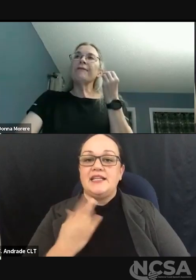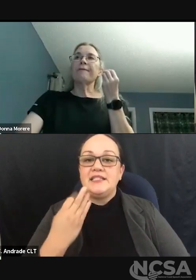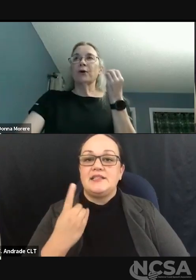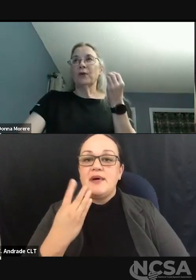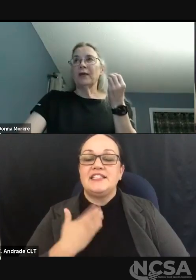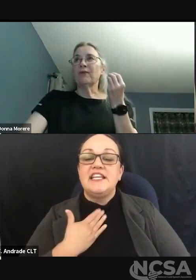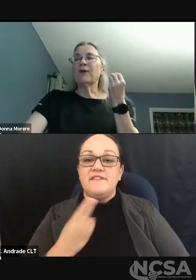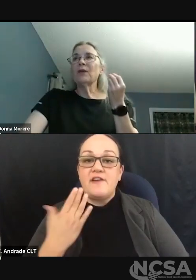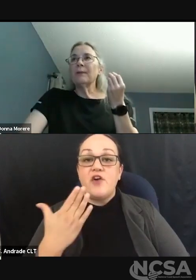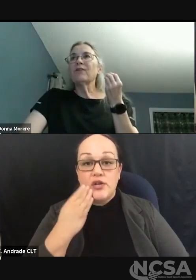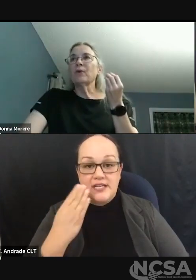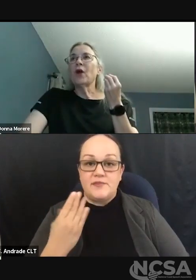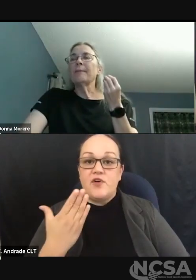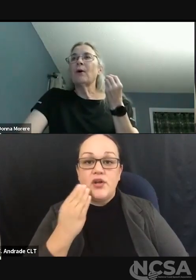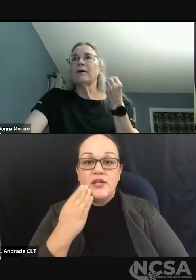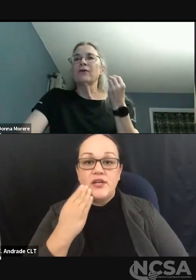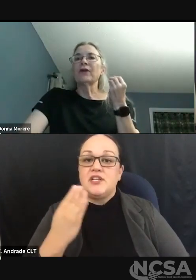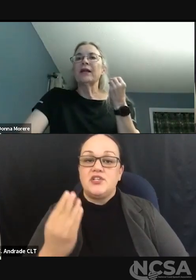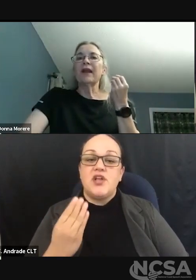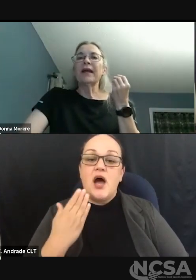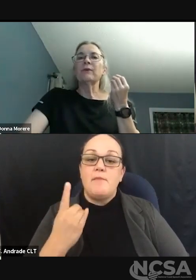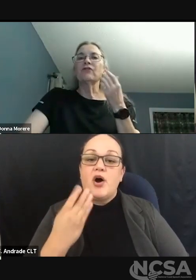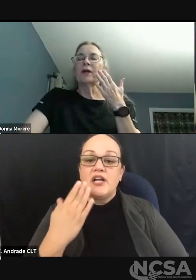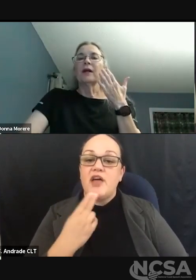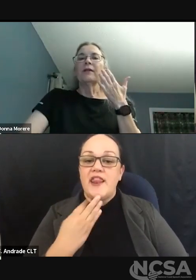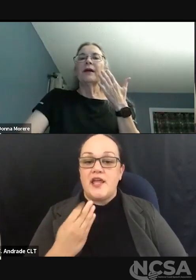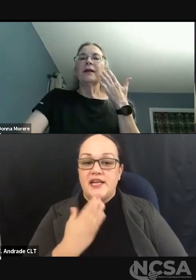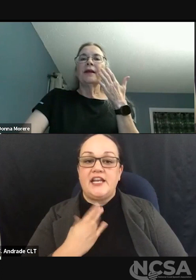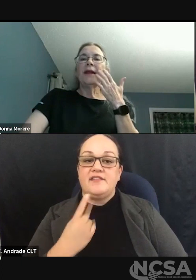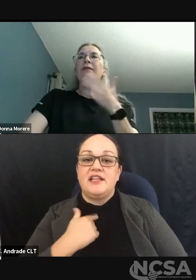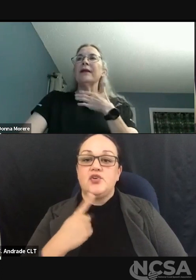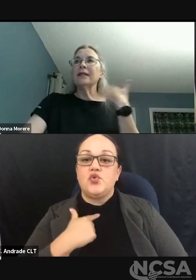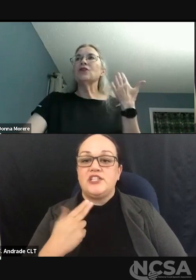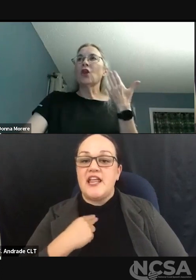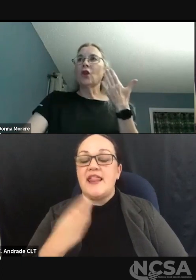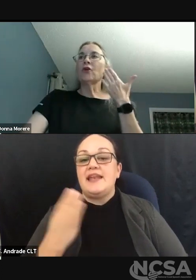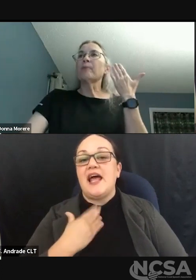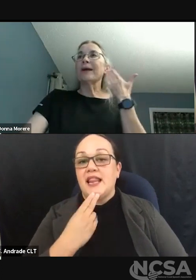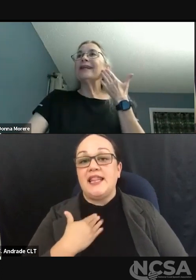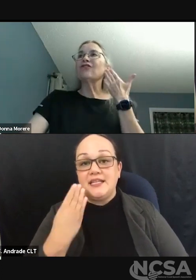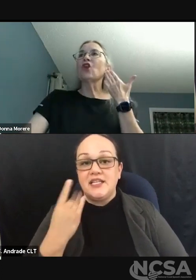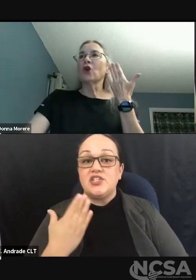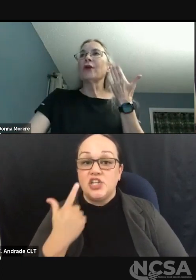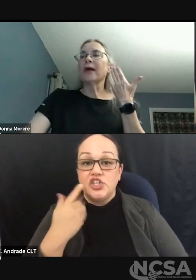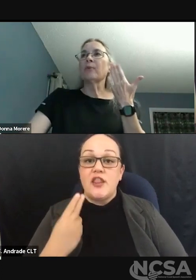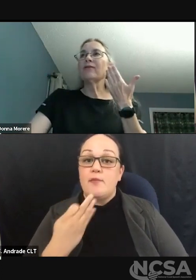phonemes that were not part of their native language that now they need to learn the brain needs to learn how to